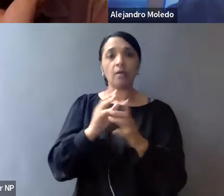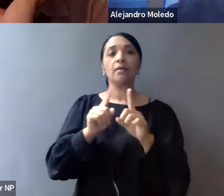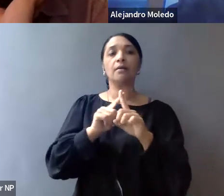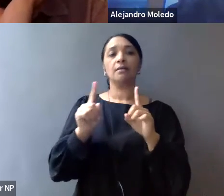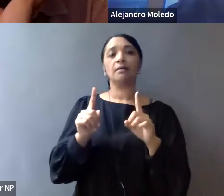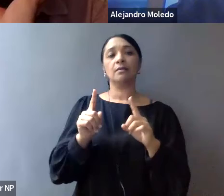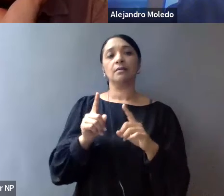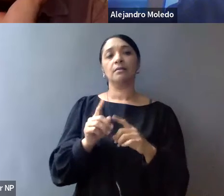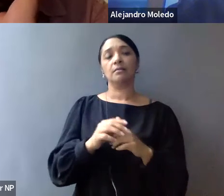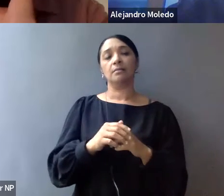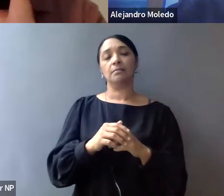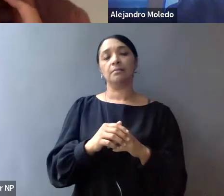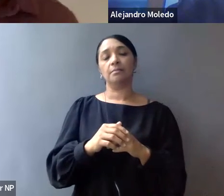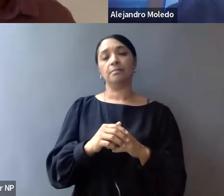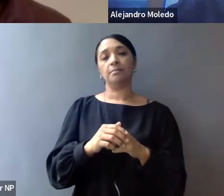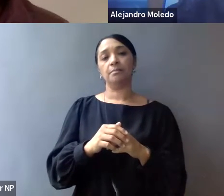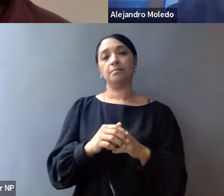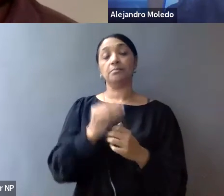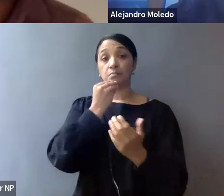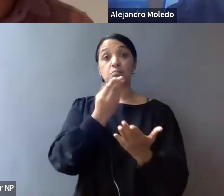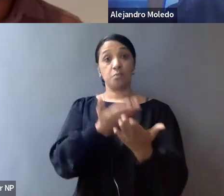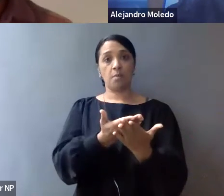But the proposal does recognise